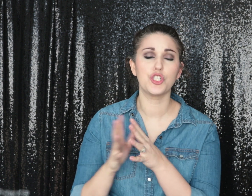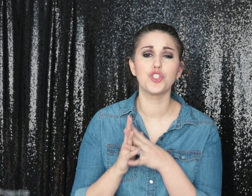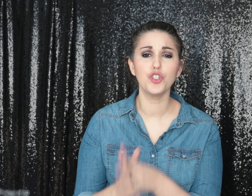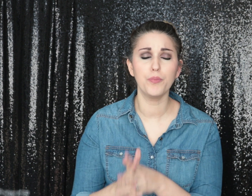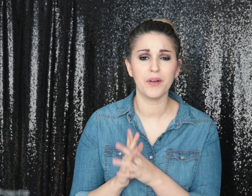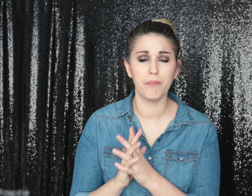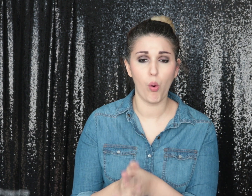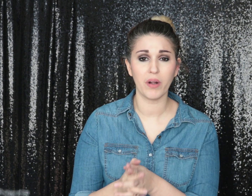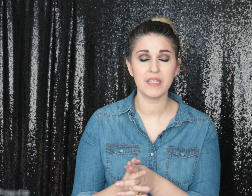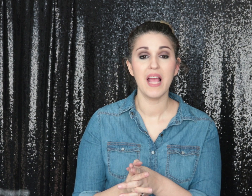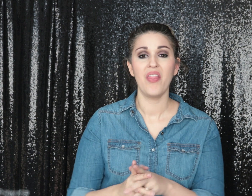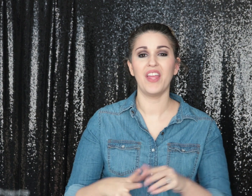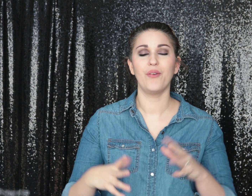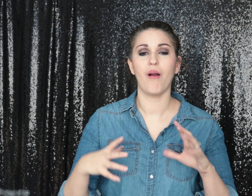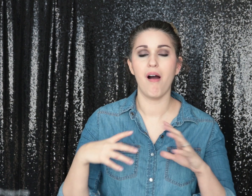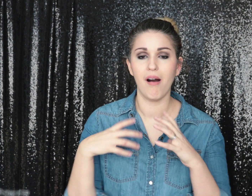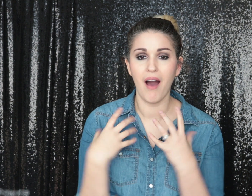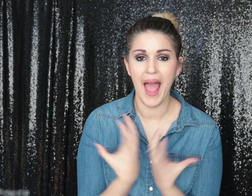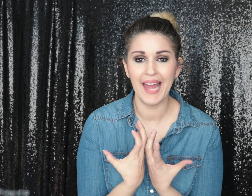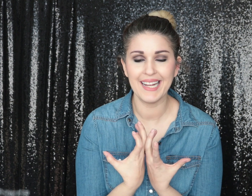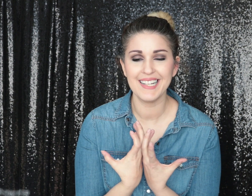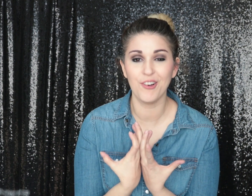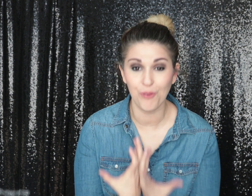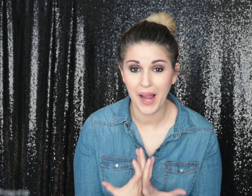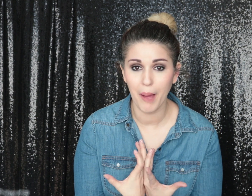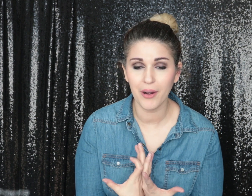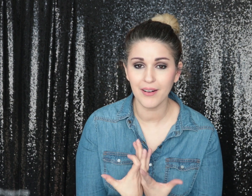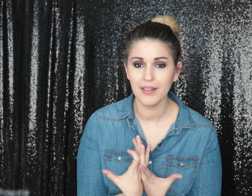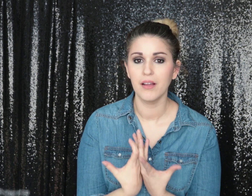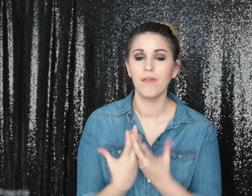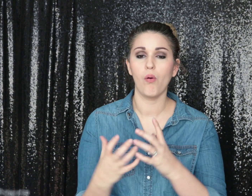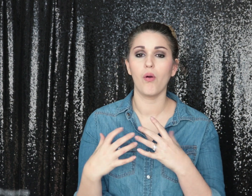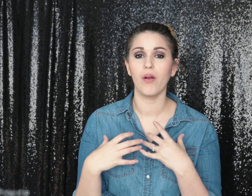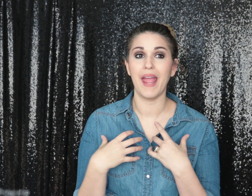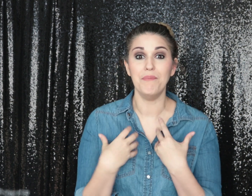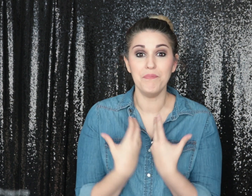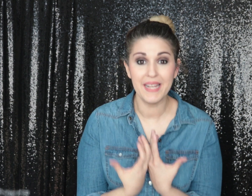It's super important that you are adding grammar or an meaning to you're signing